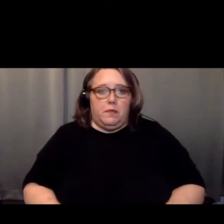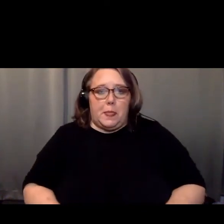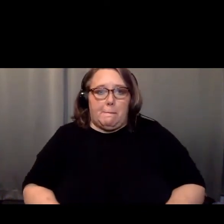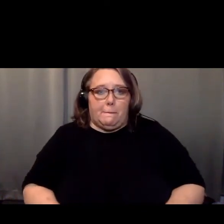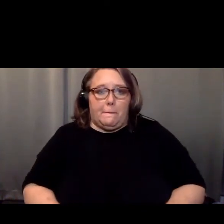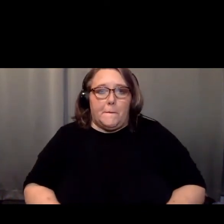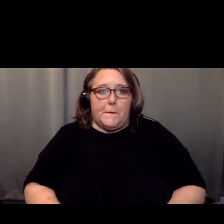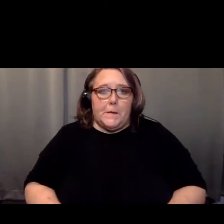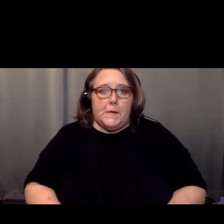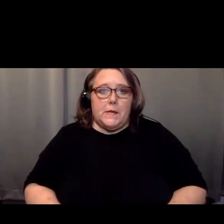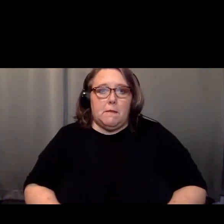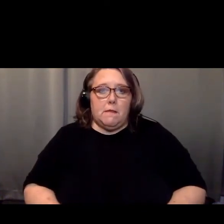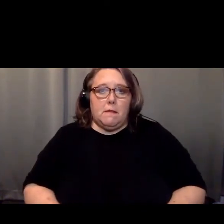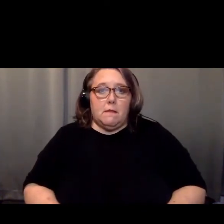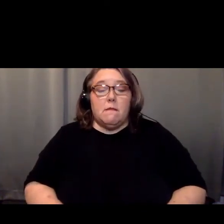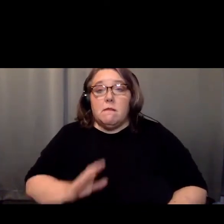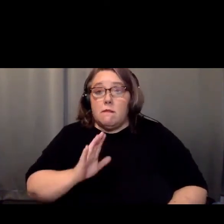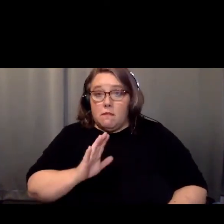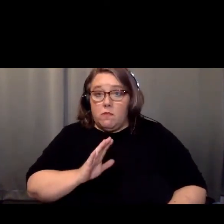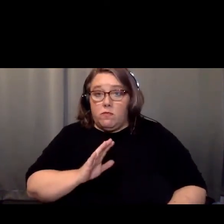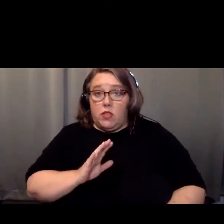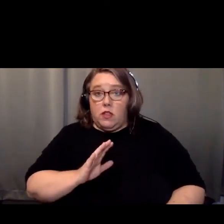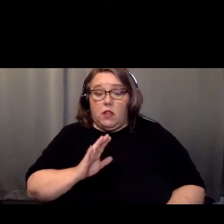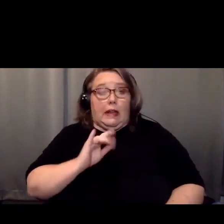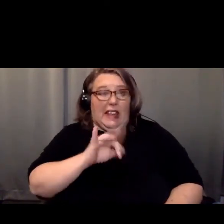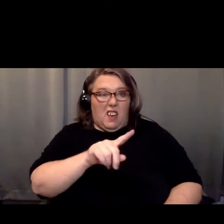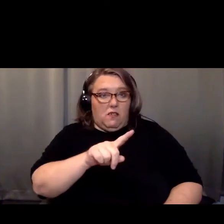Let your professors know that the disability office can assist them.